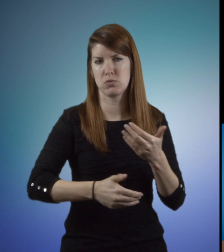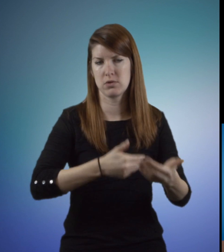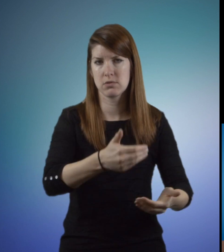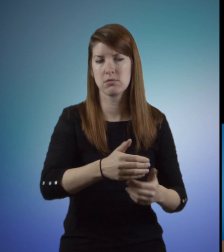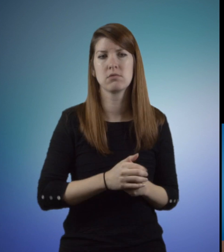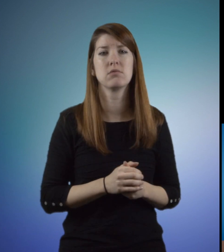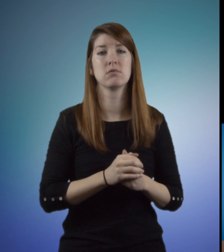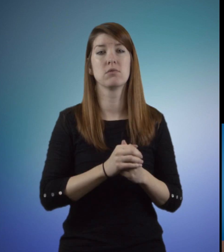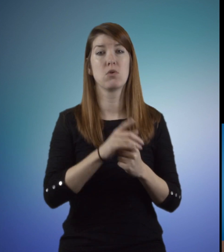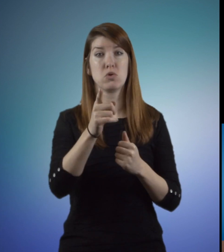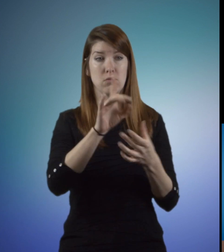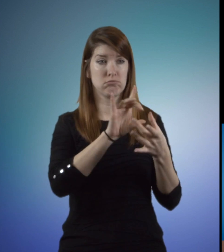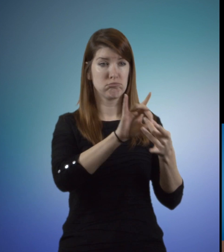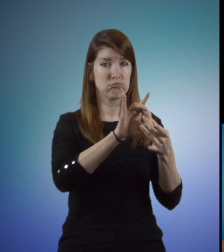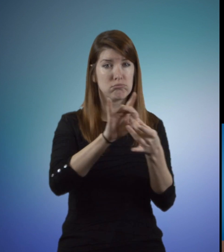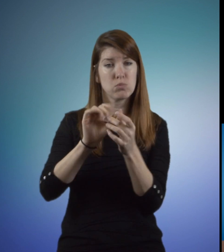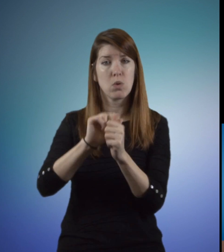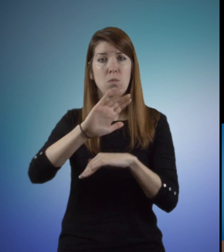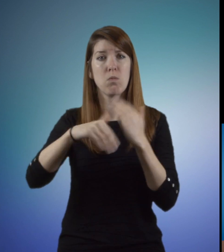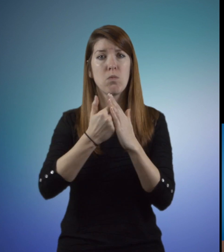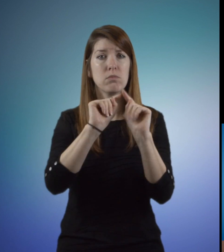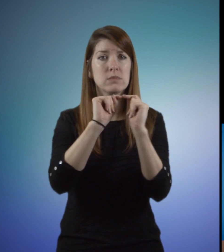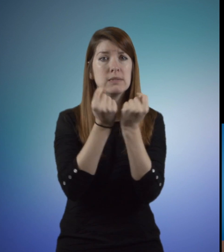So, connecting with all of the people on your team is very important.